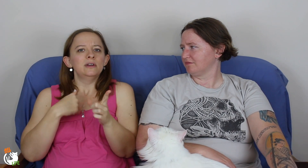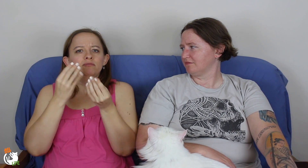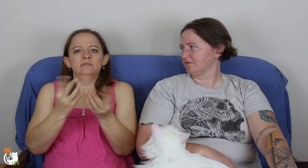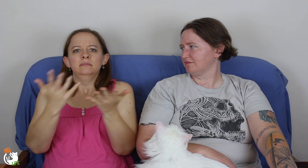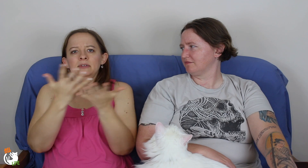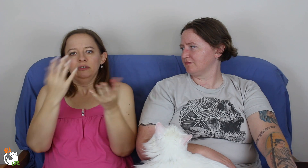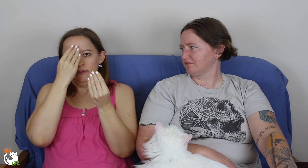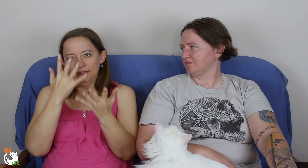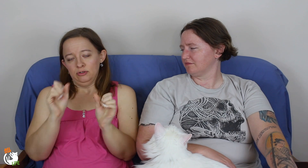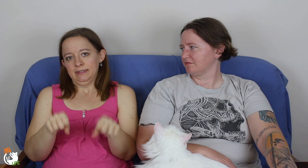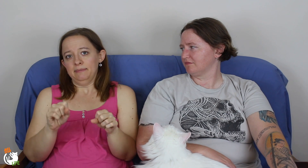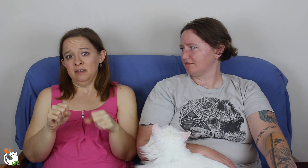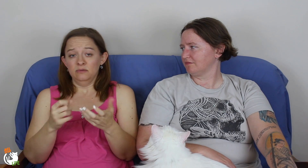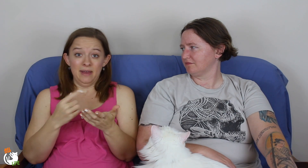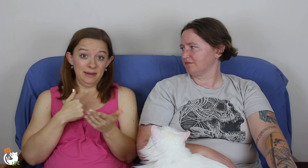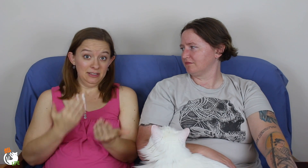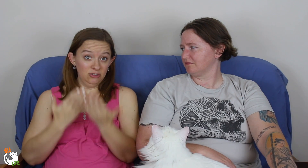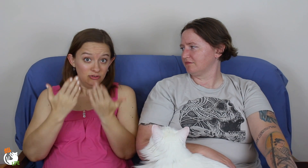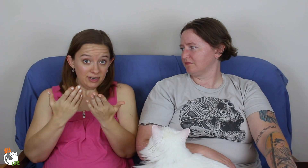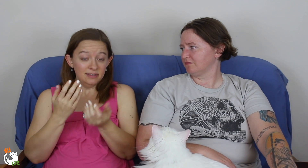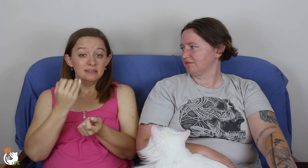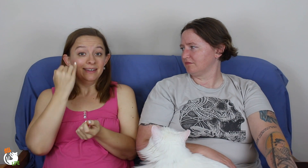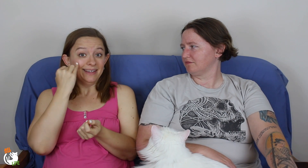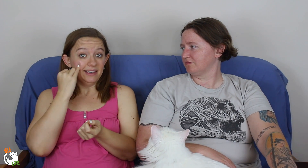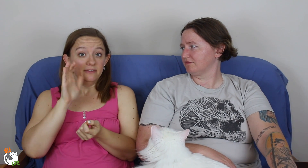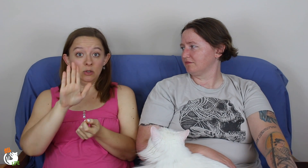That's up to you. We're just trying to give you as much information as possible.